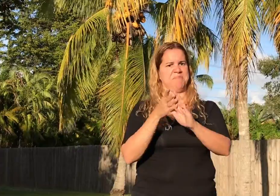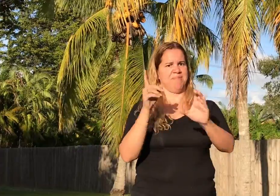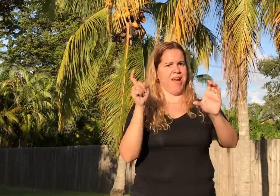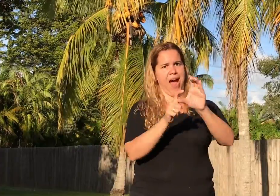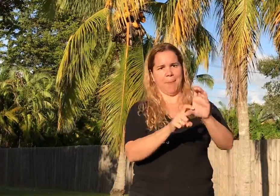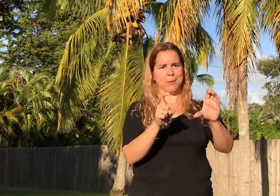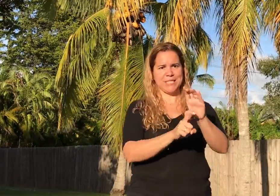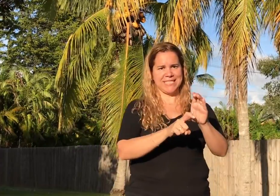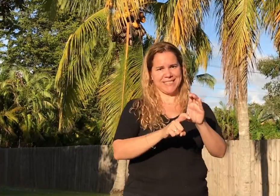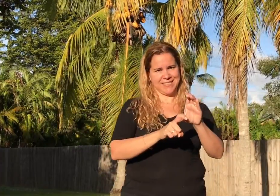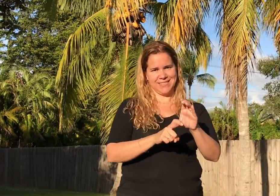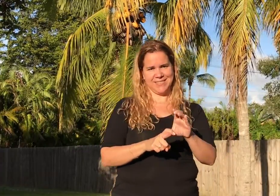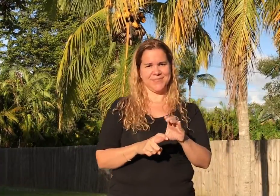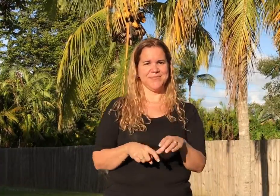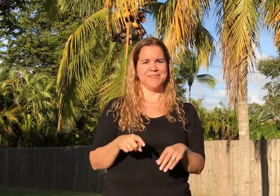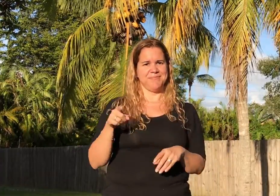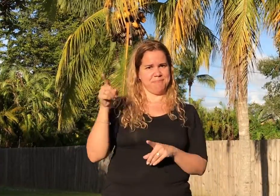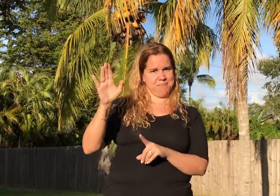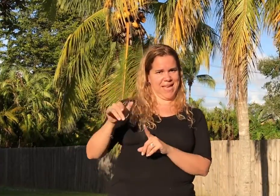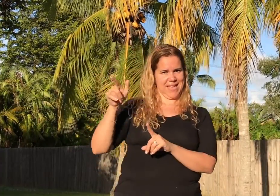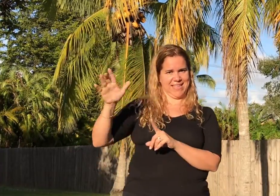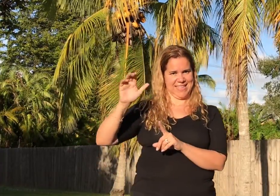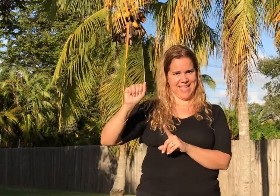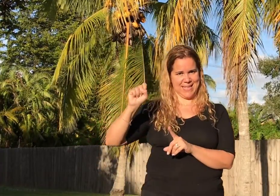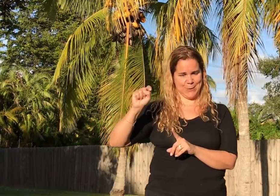Eventually, Cuba fell under communist control,